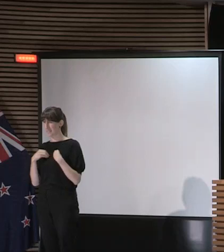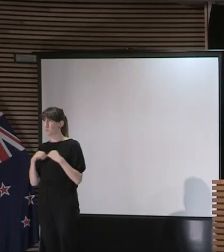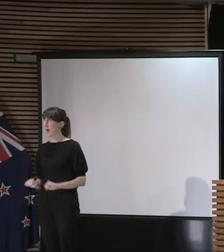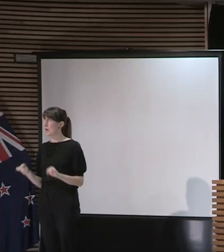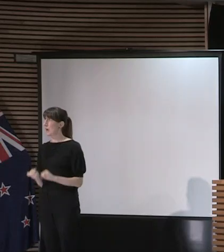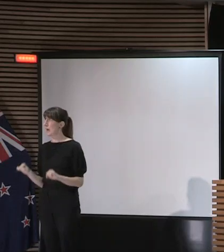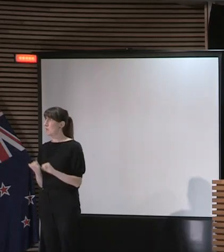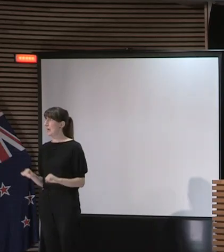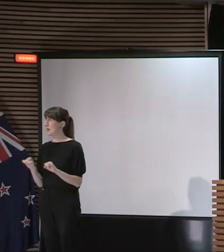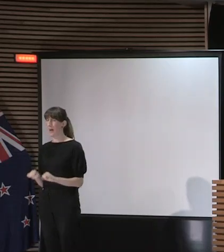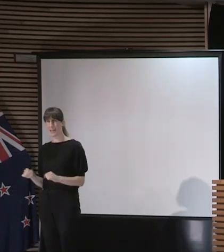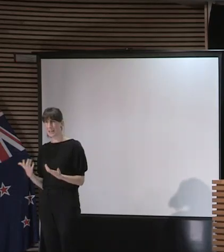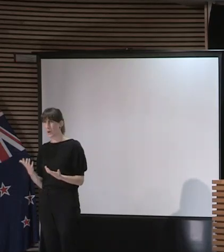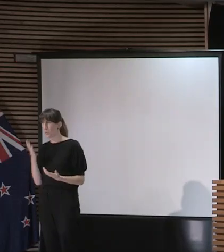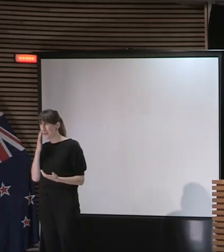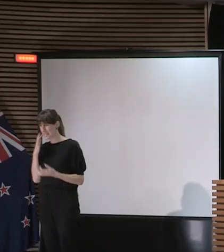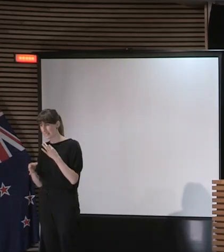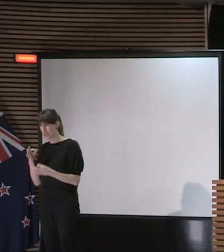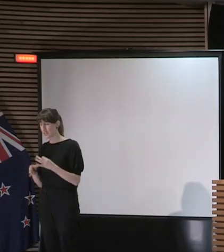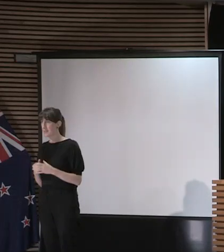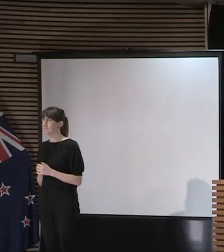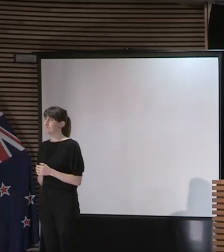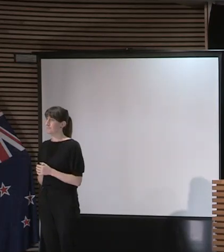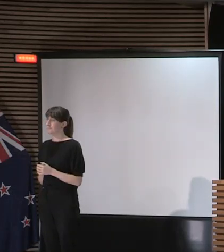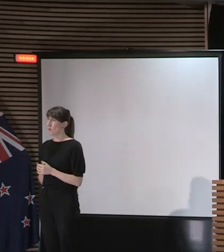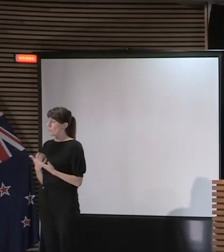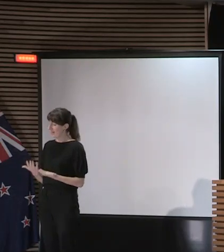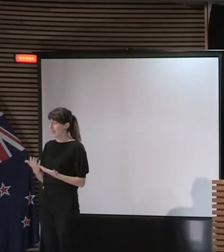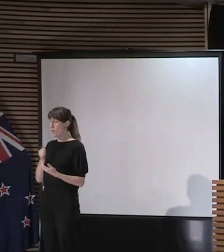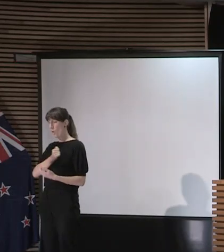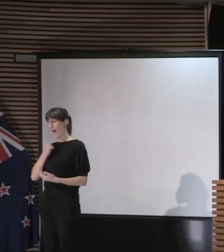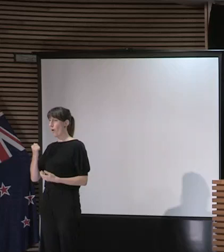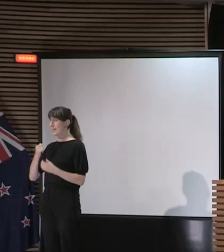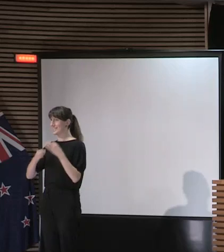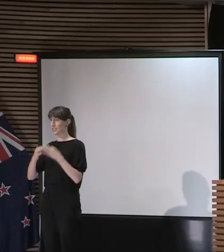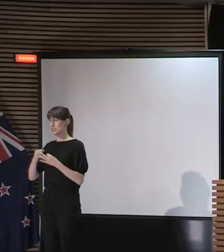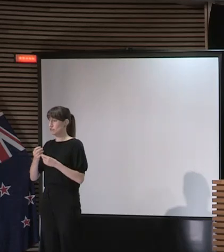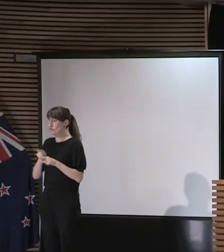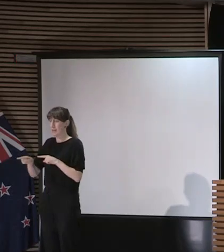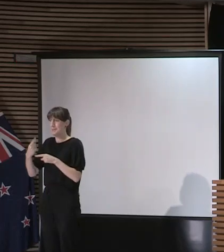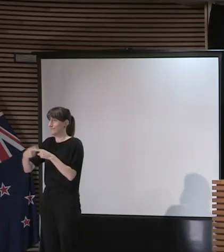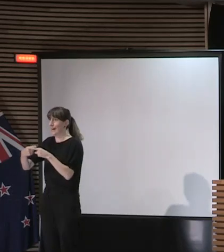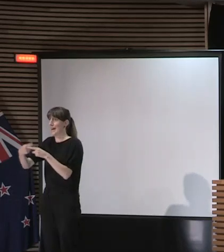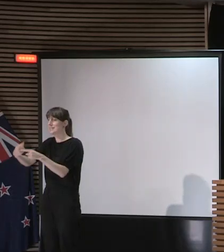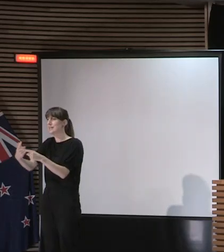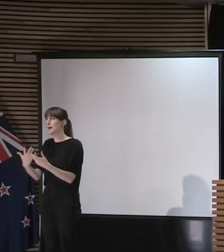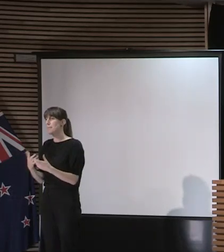Will you do it immediately? How quickly can they expect something from you?